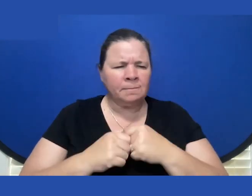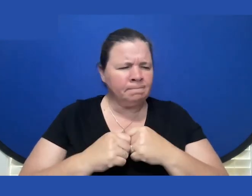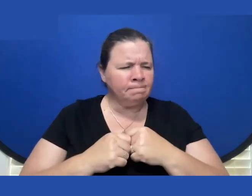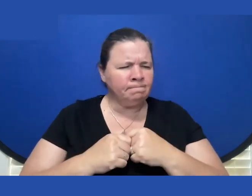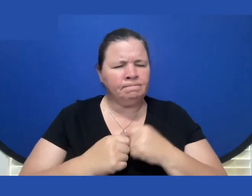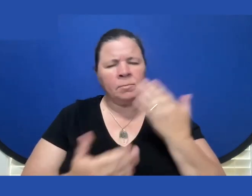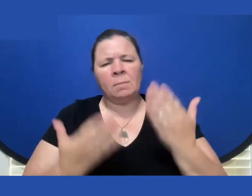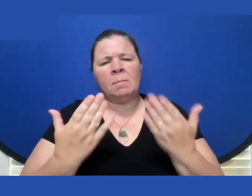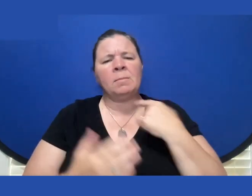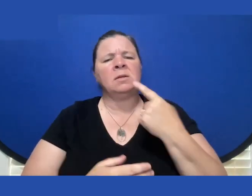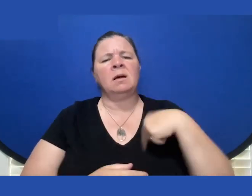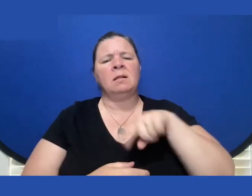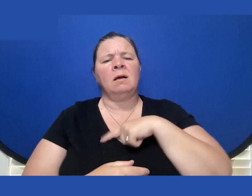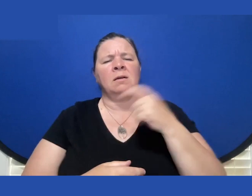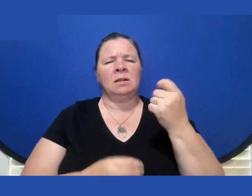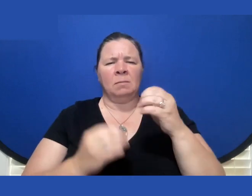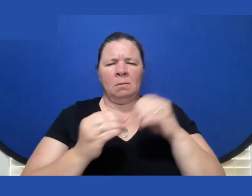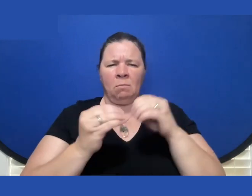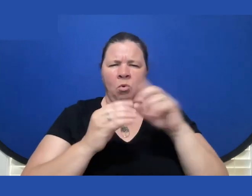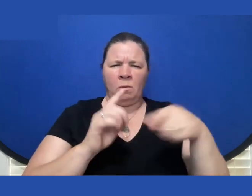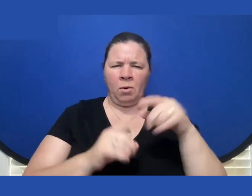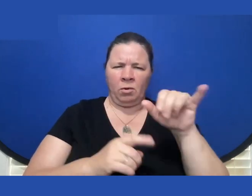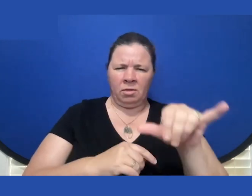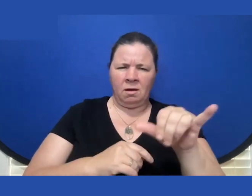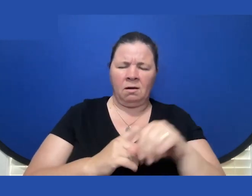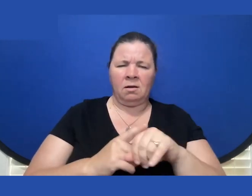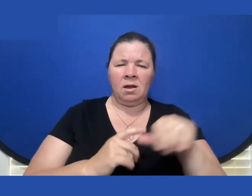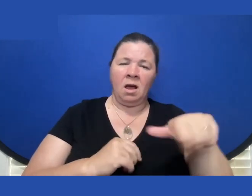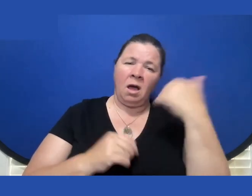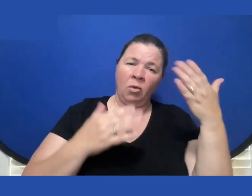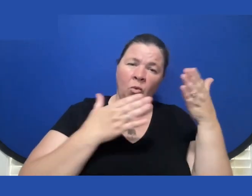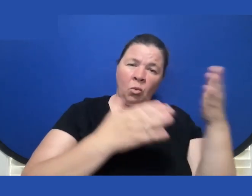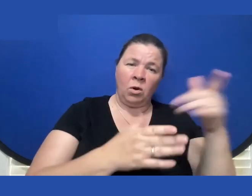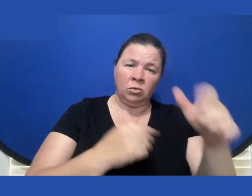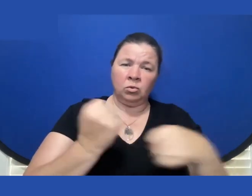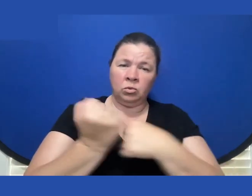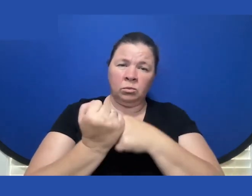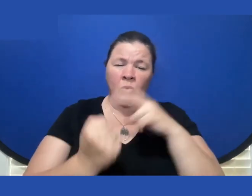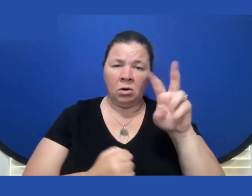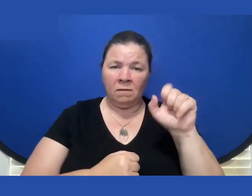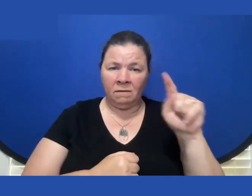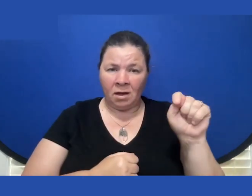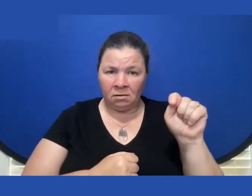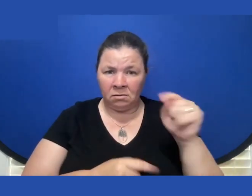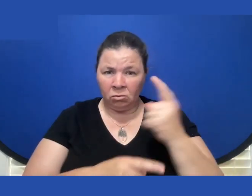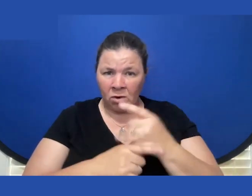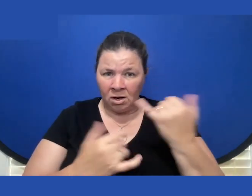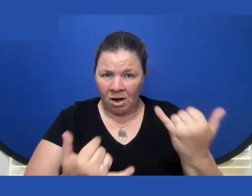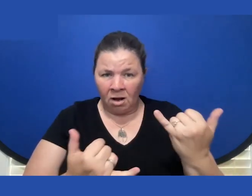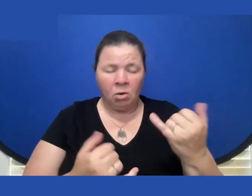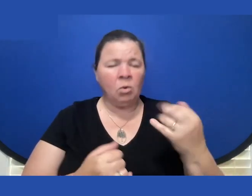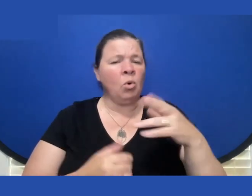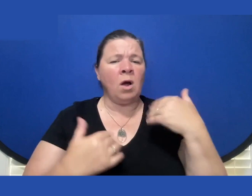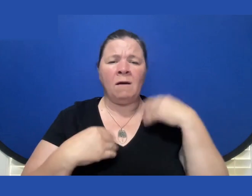maybe tell us a little bit more about that, but are there other ways that you're supporting Veterans currently, and do you have sort of plans to do more support